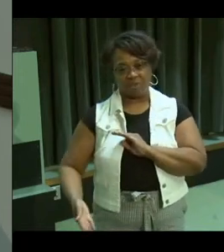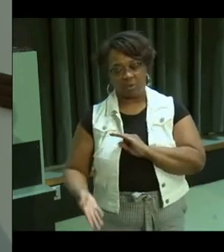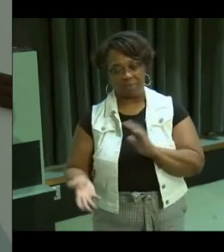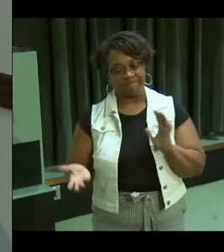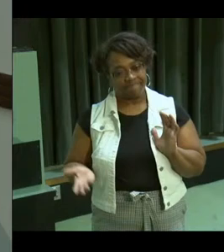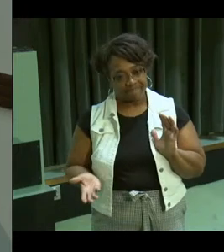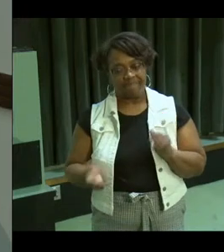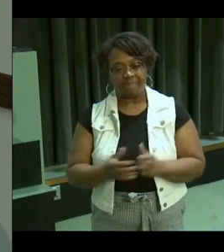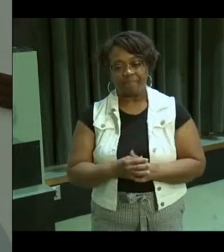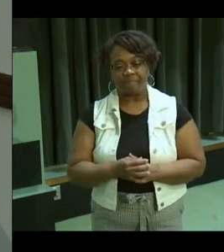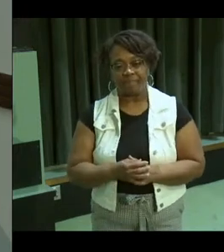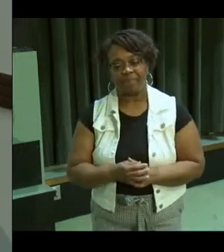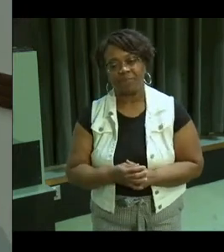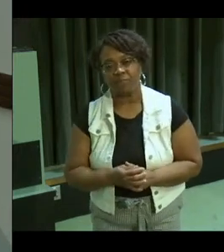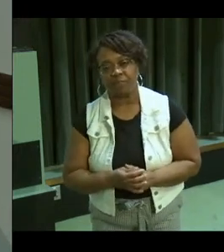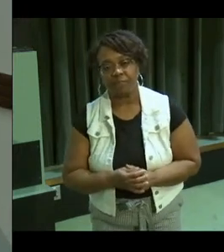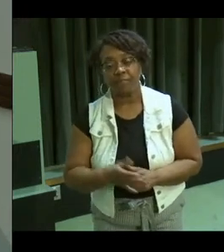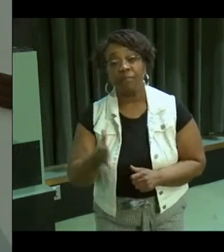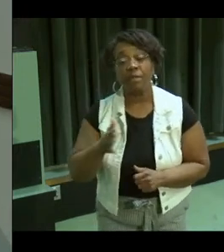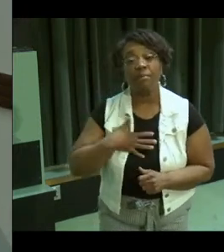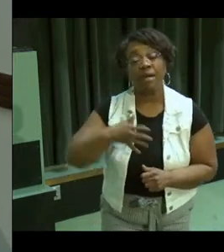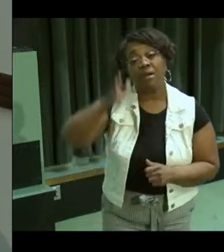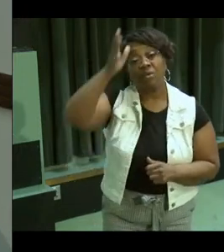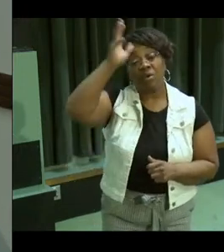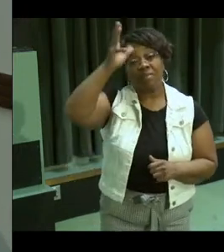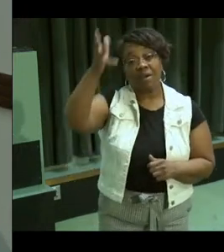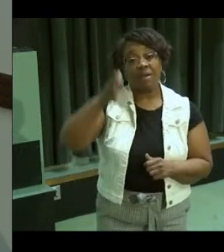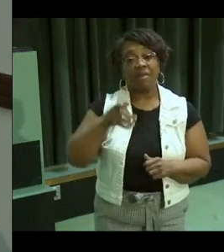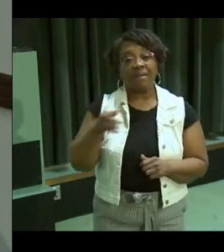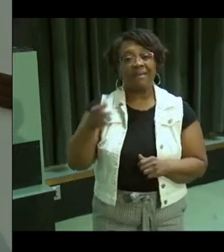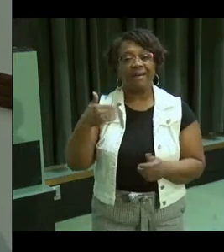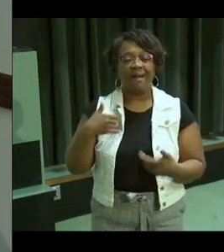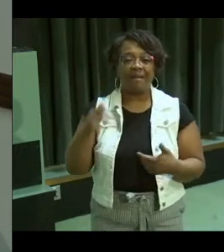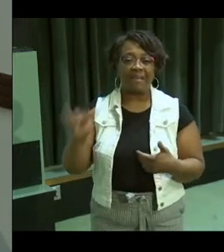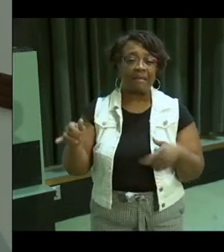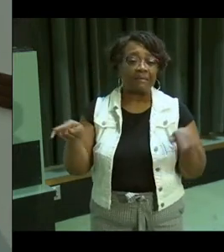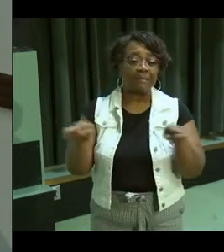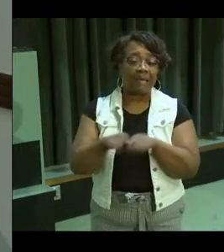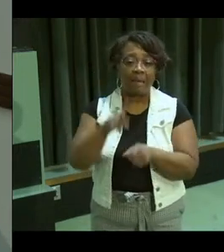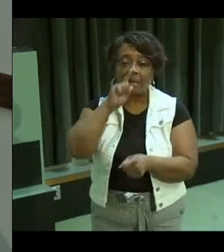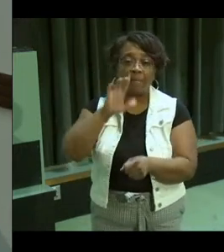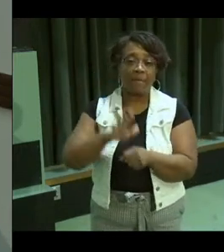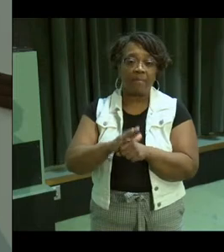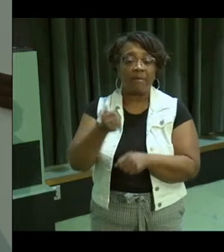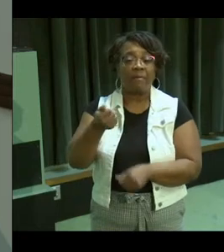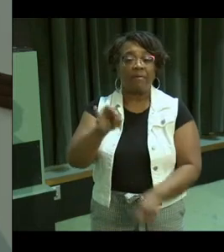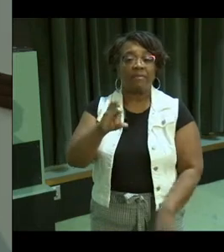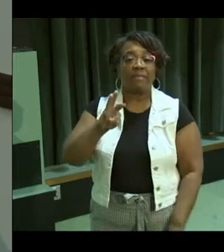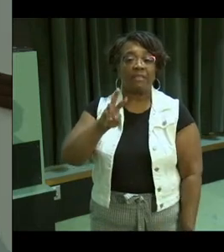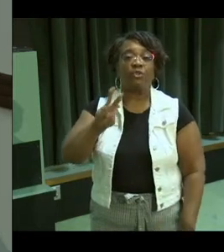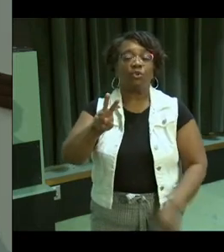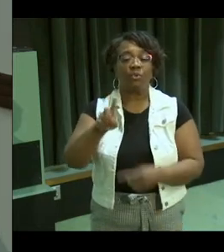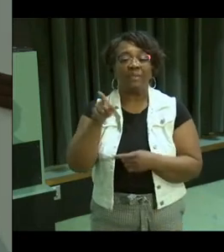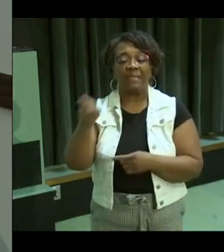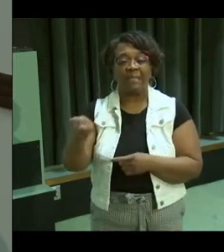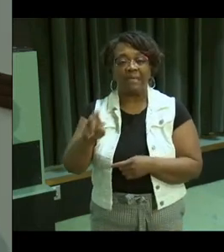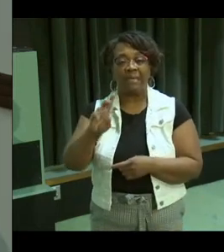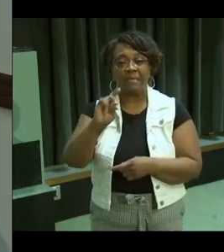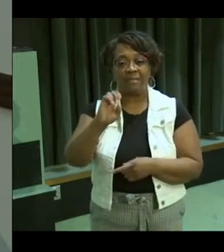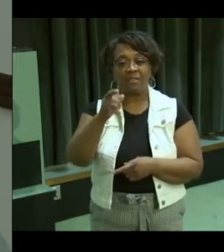was my grandfather had that same